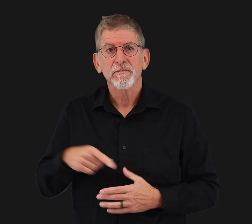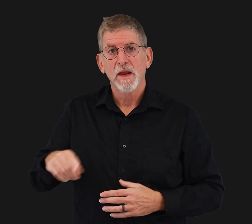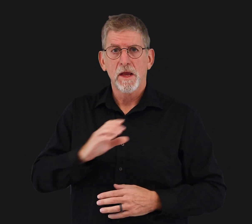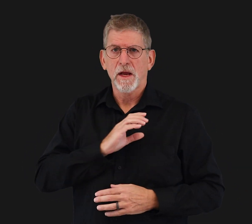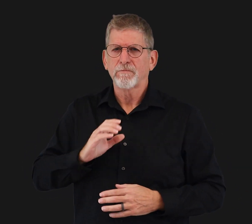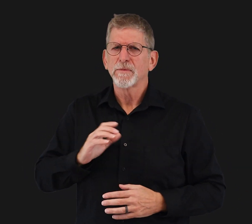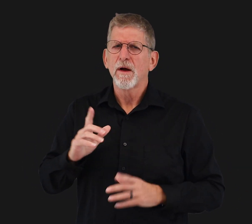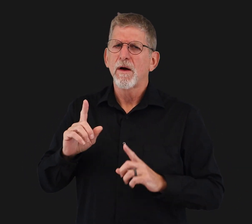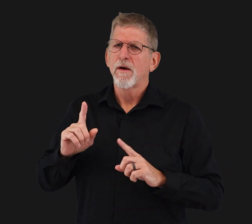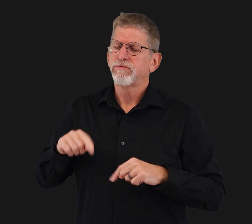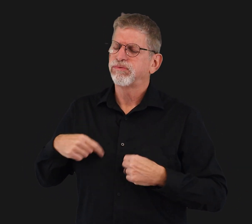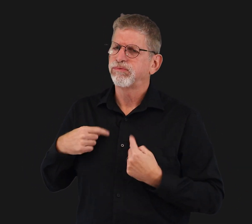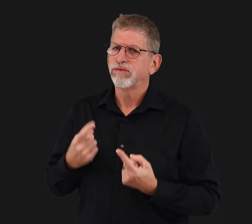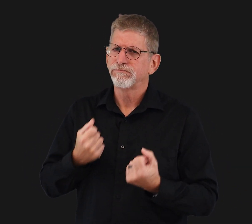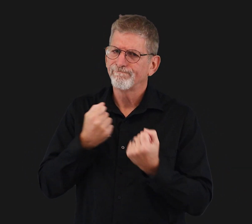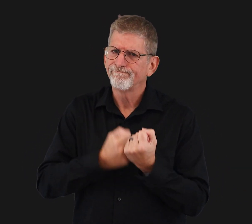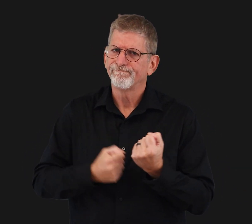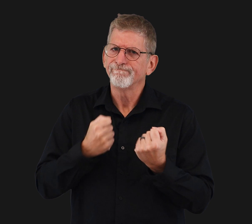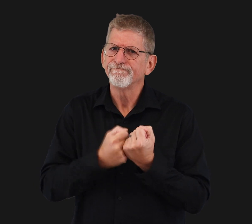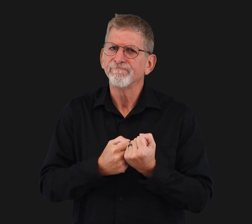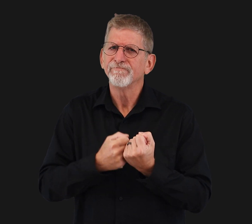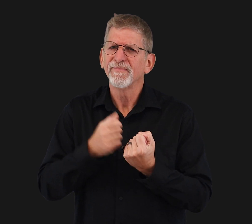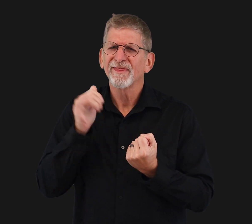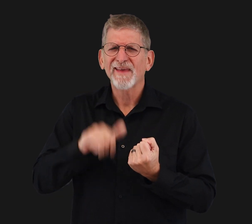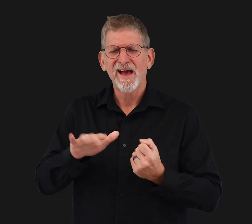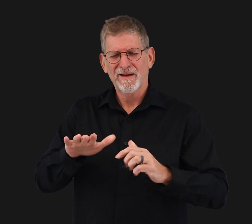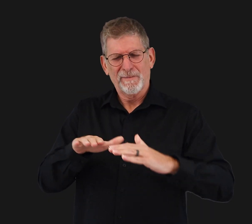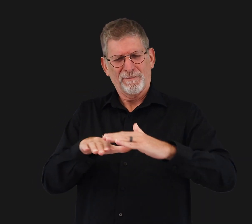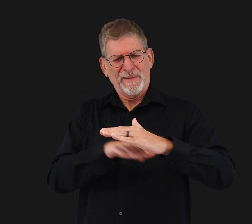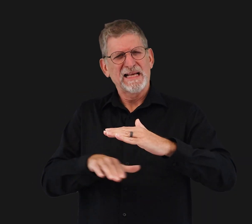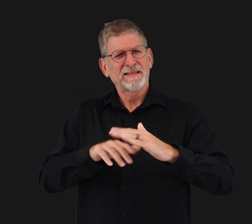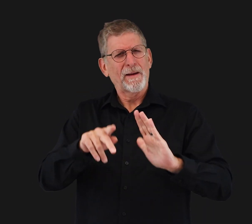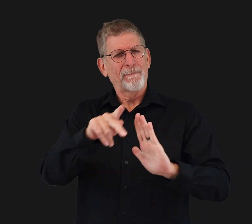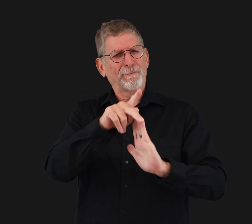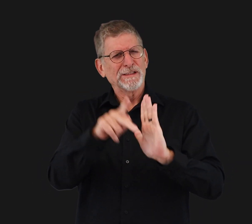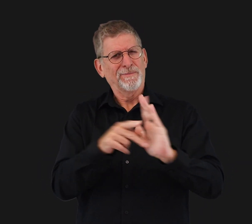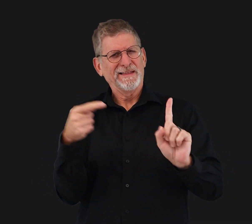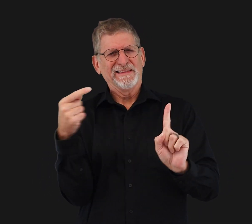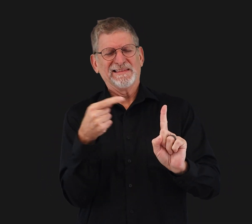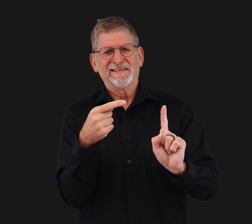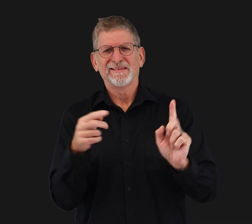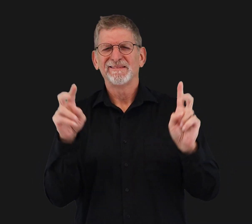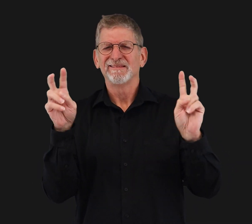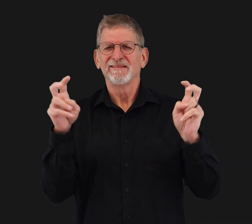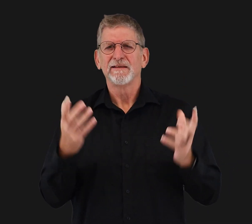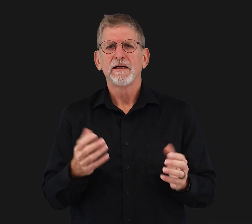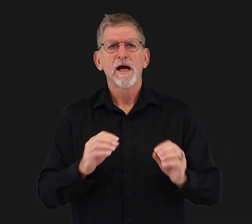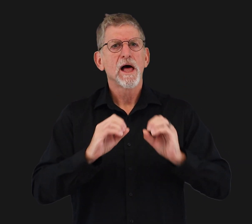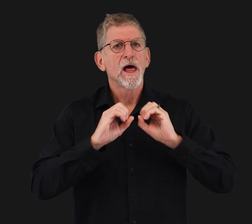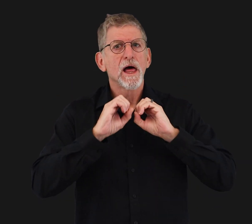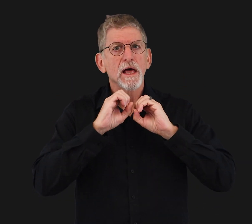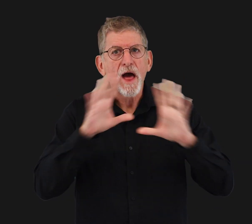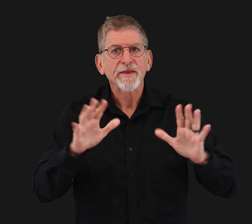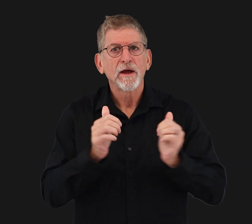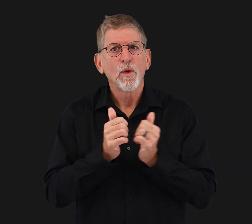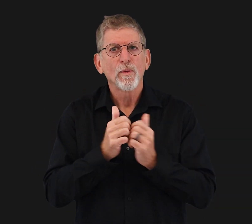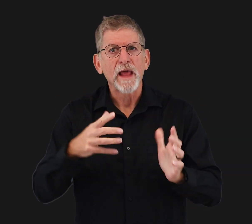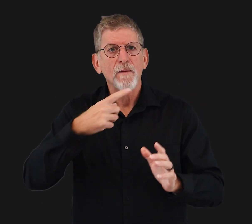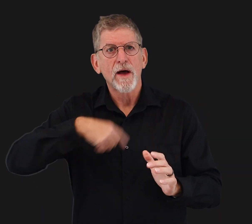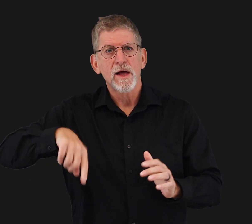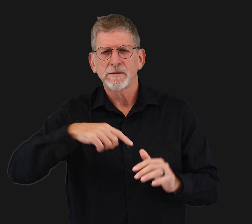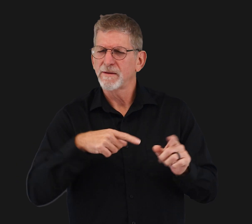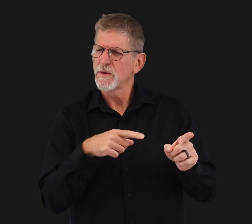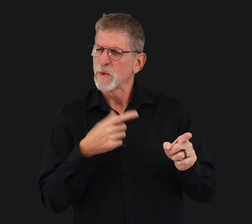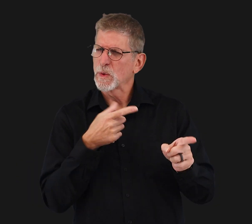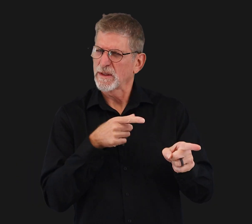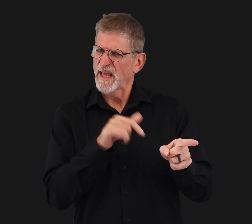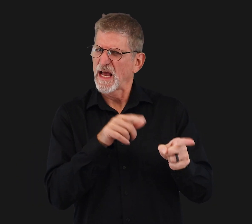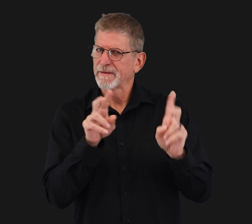The Commission has long advocated for the fundamental principle of “Nothing Without Us.”